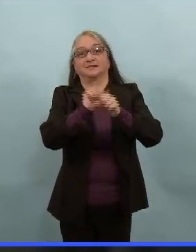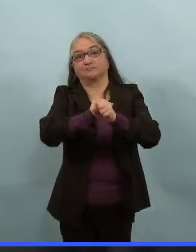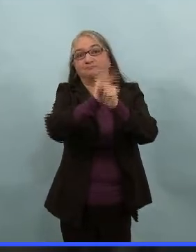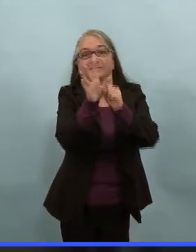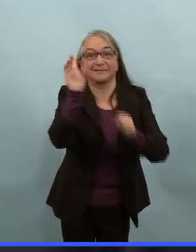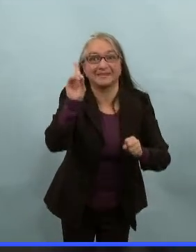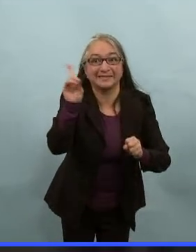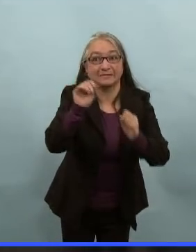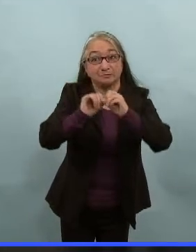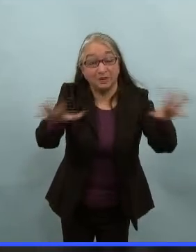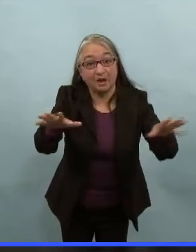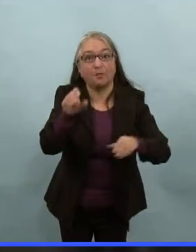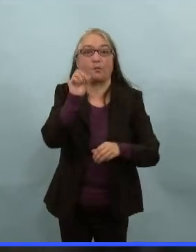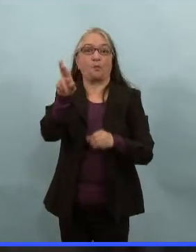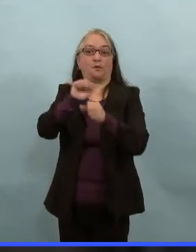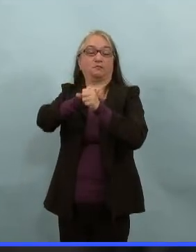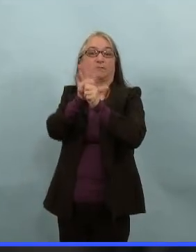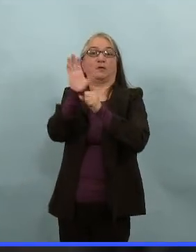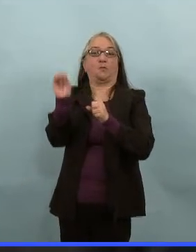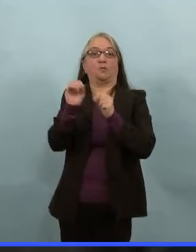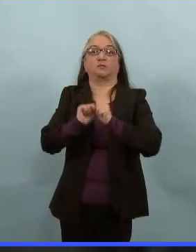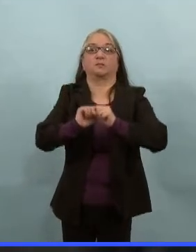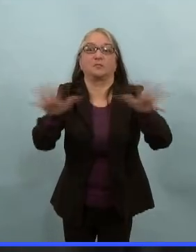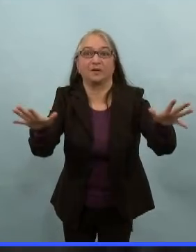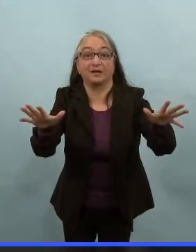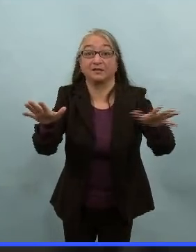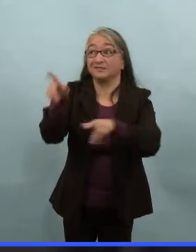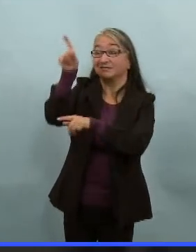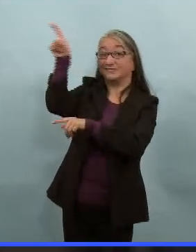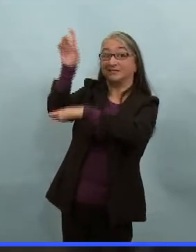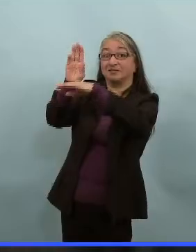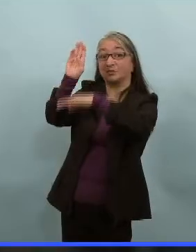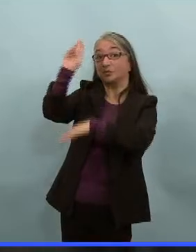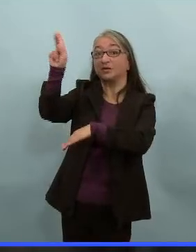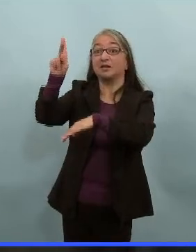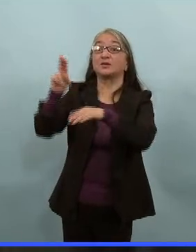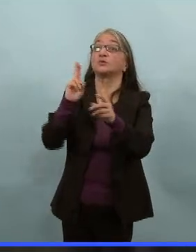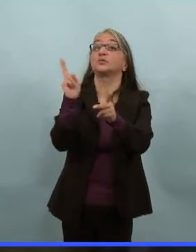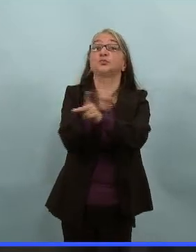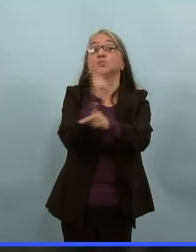uk they used mostly a different type of vaccine you could argue some populations are the same